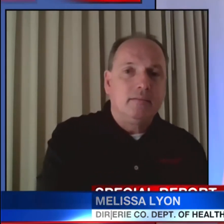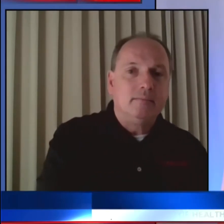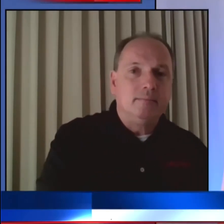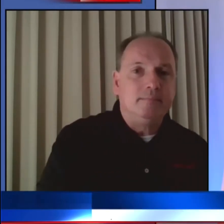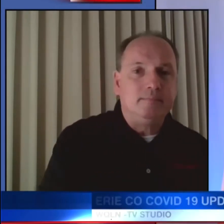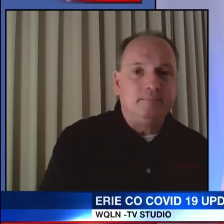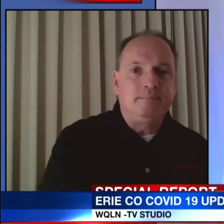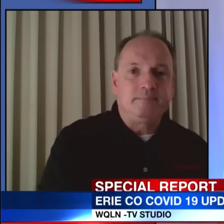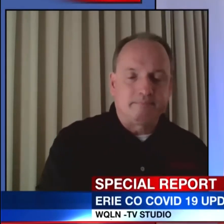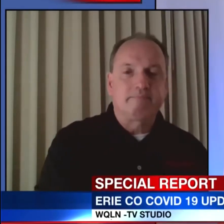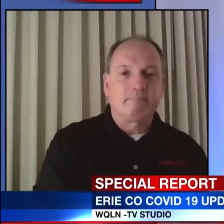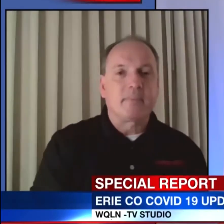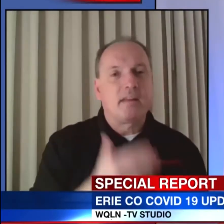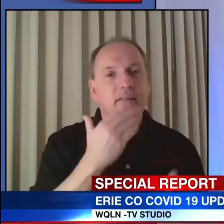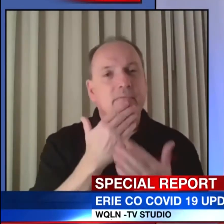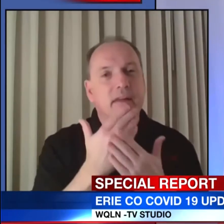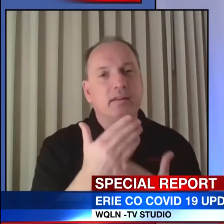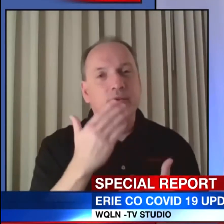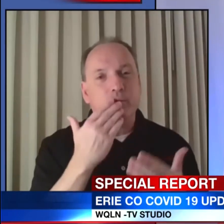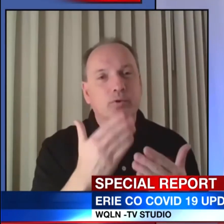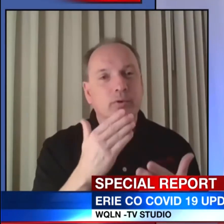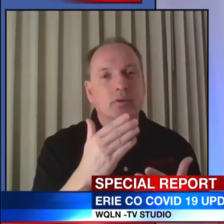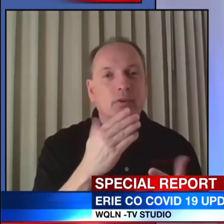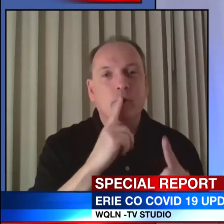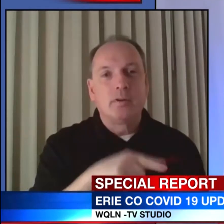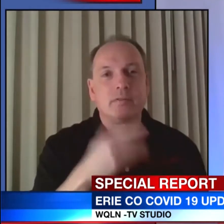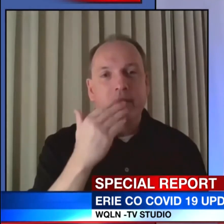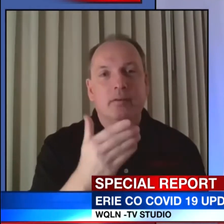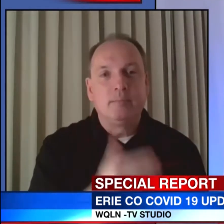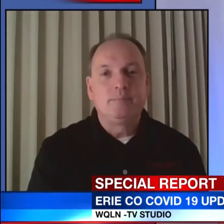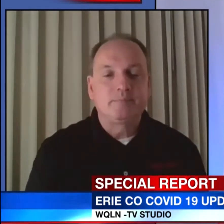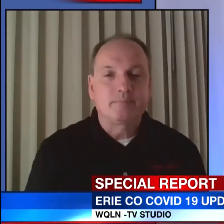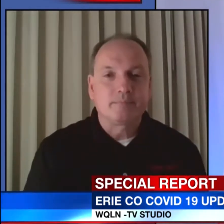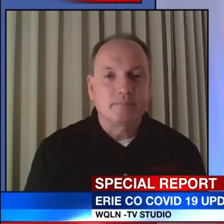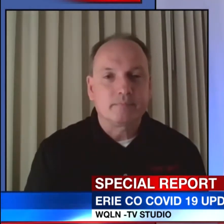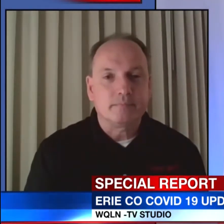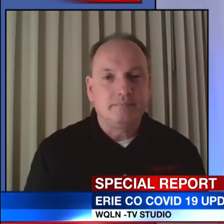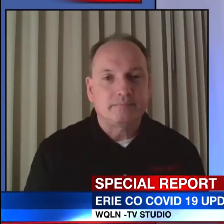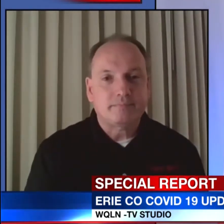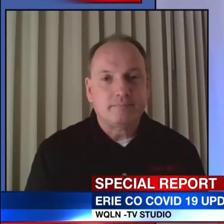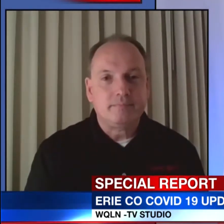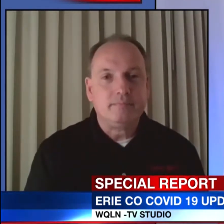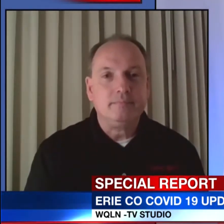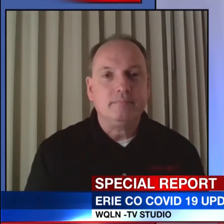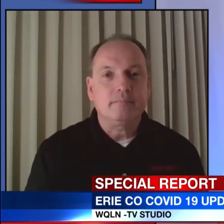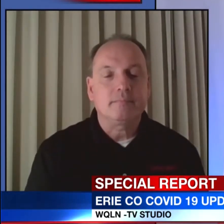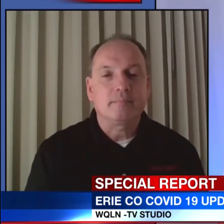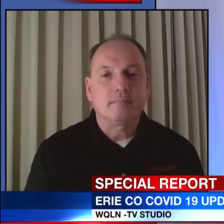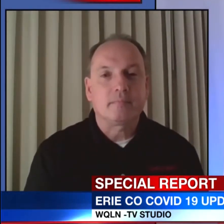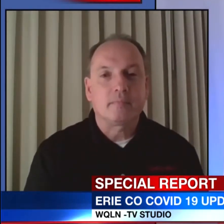ETHAN, IF I DIDN'T ANSWER YOUR QUESTION, PITCH ME A FOLLOW-UP. THAT WAS SPOT-ON. THANK YOU.